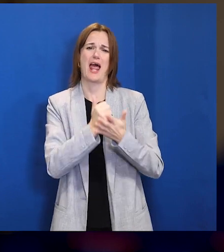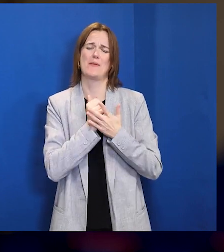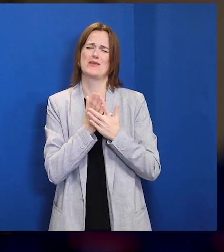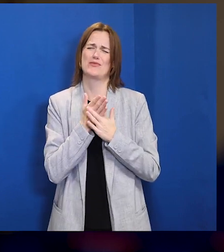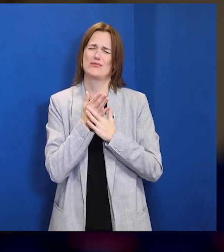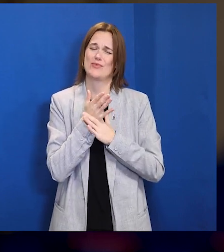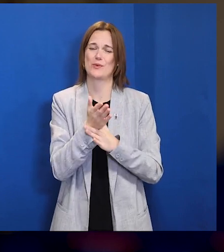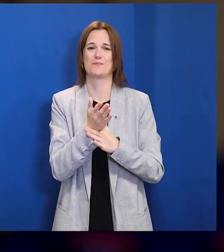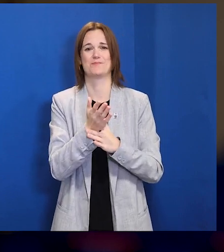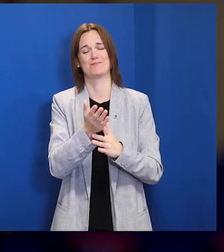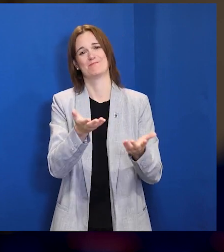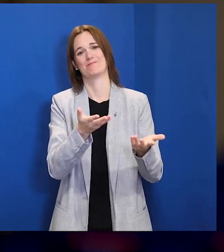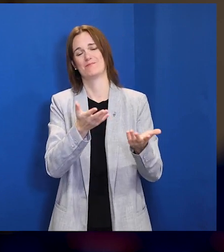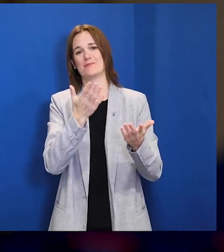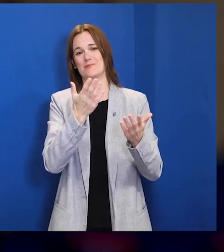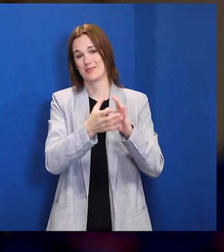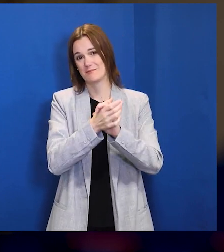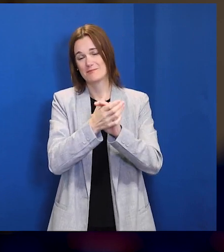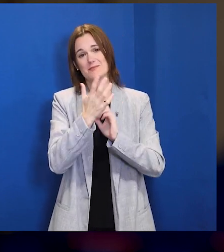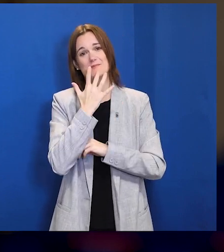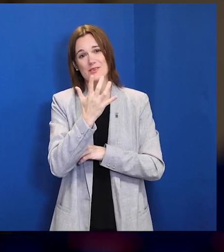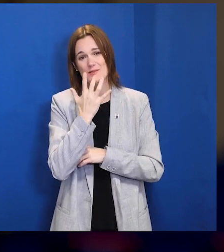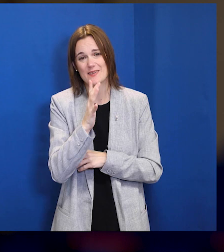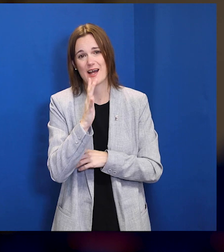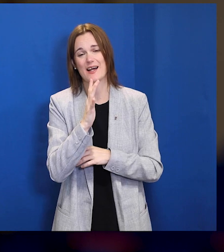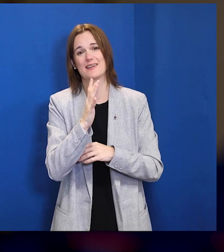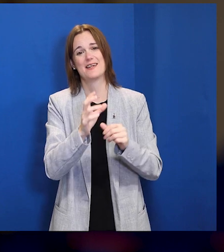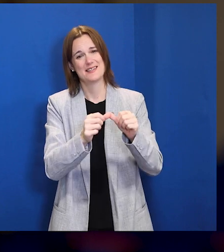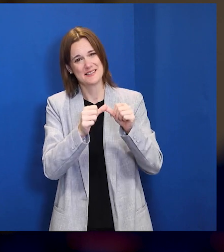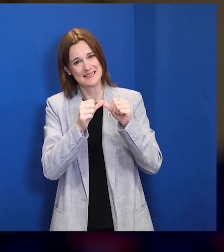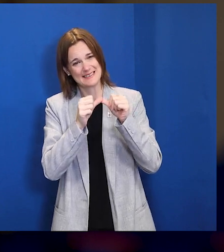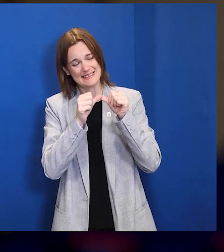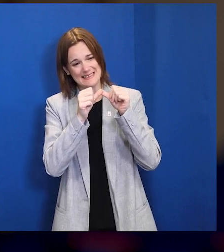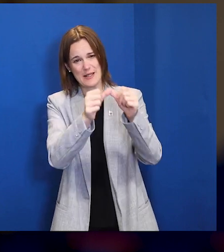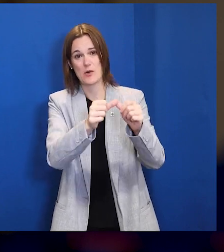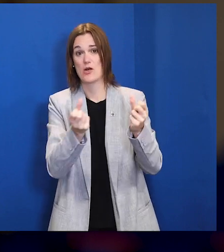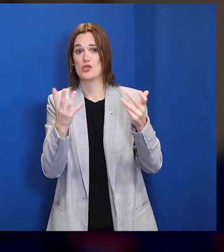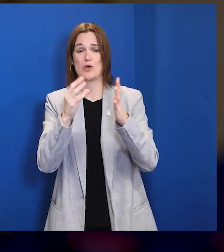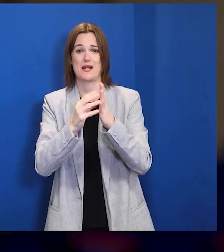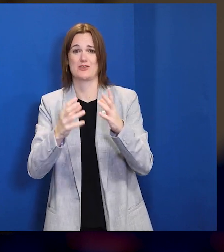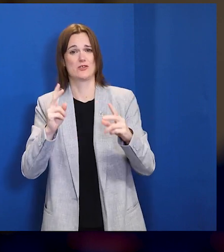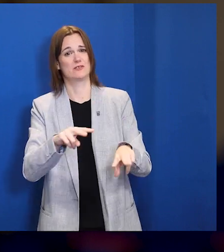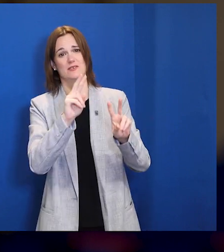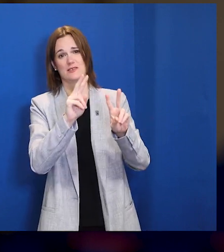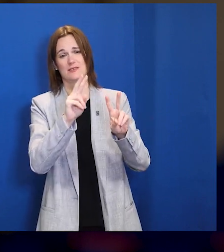and friend, Tanya Levy... She brought me through the hardest times. I wish her the best and I encourage her to